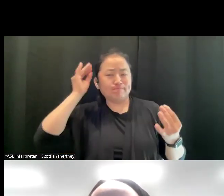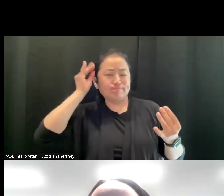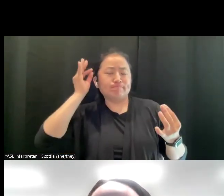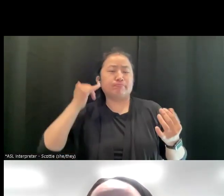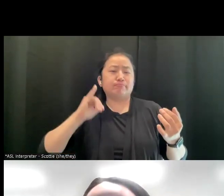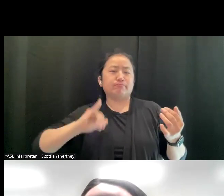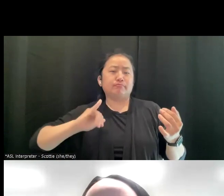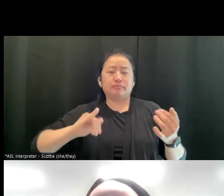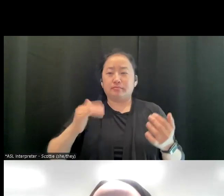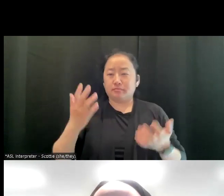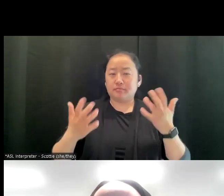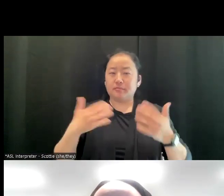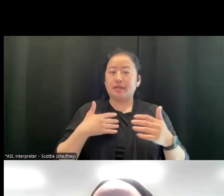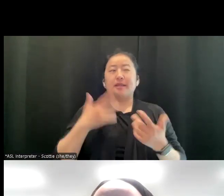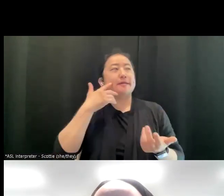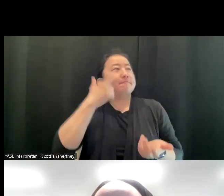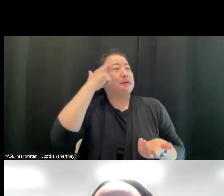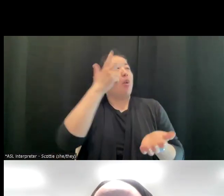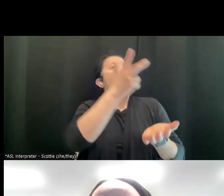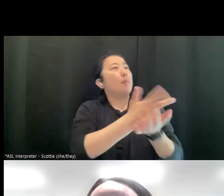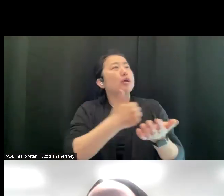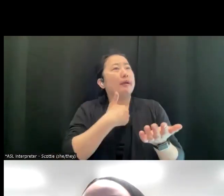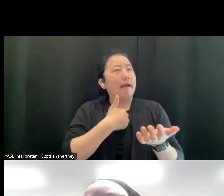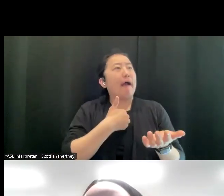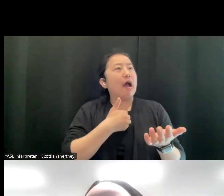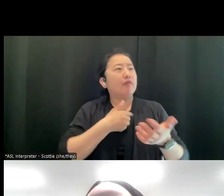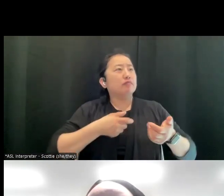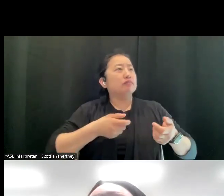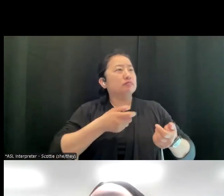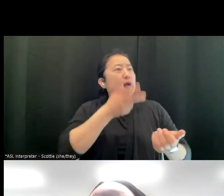maybe the accessible parking, but then once they're at that location, can they get to the